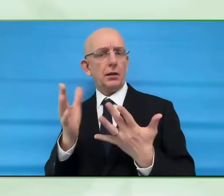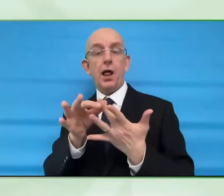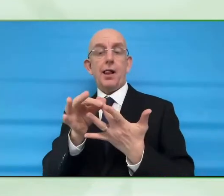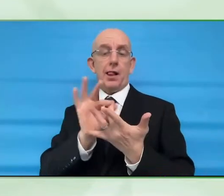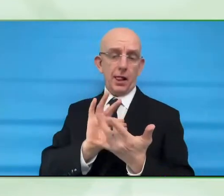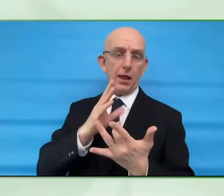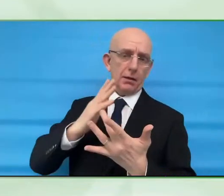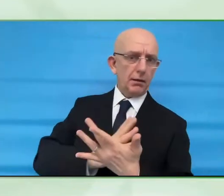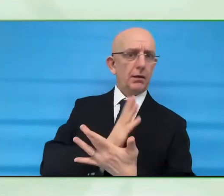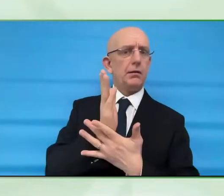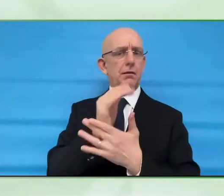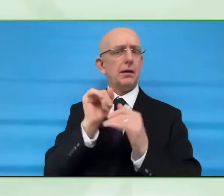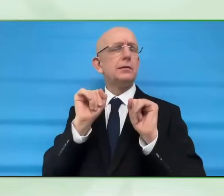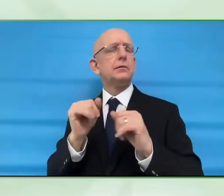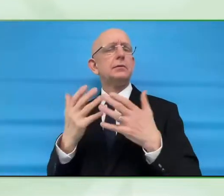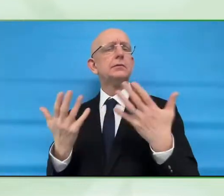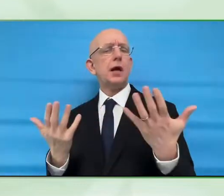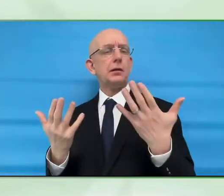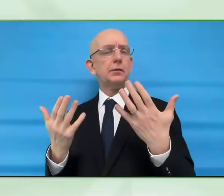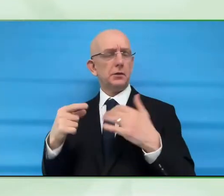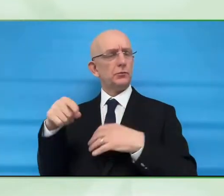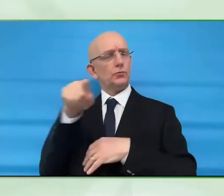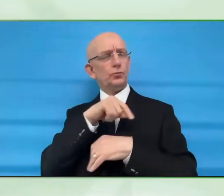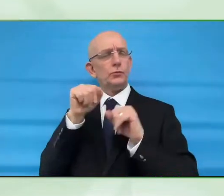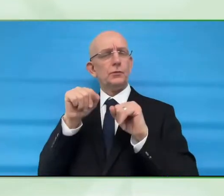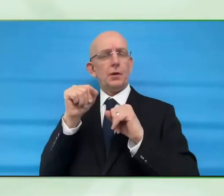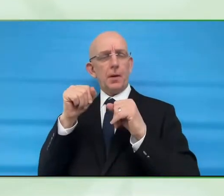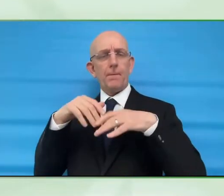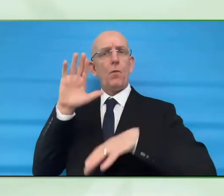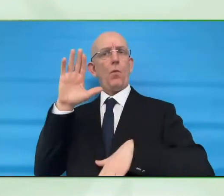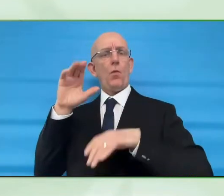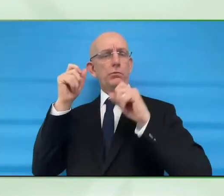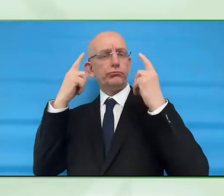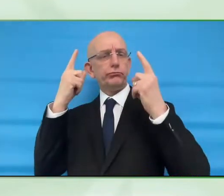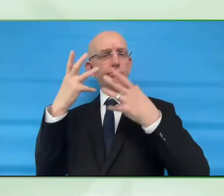lot of people so don't be afraid to ask questions and understand things better.